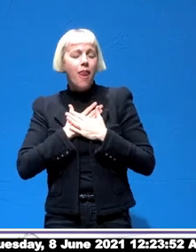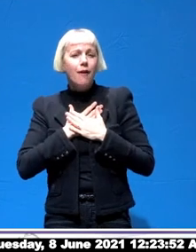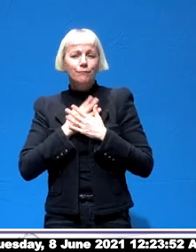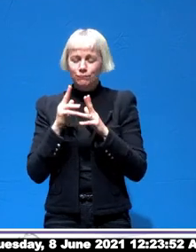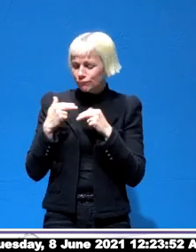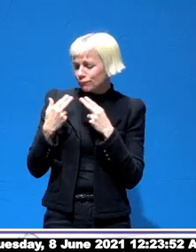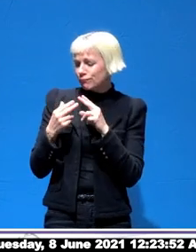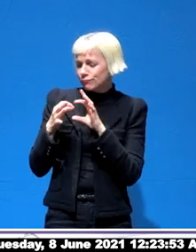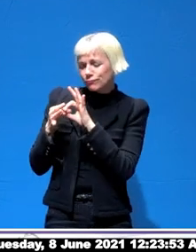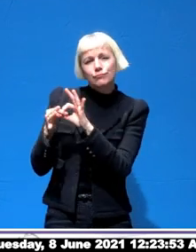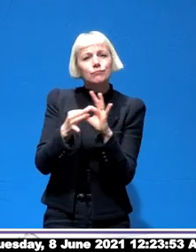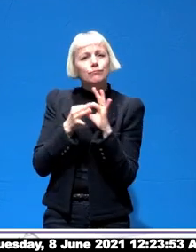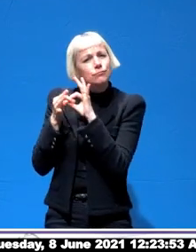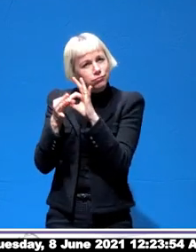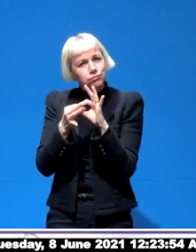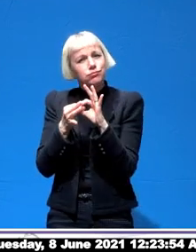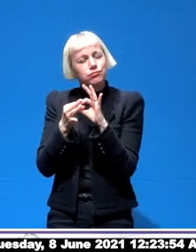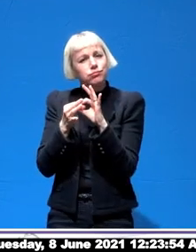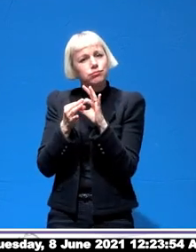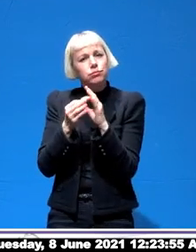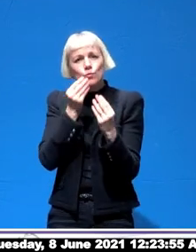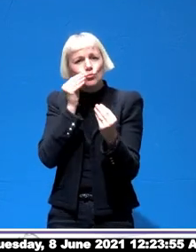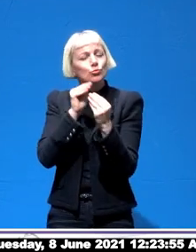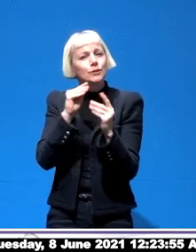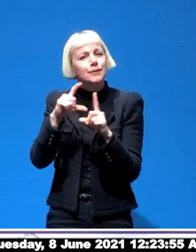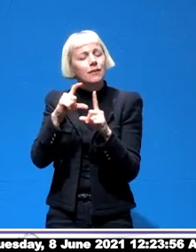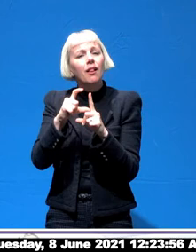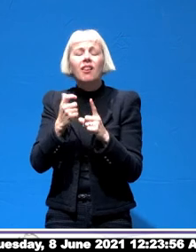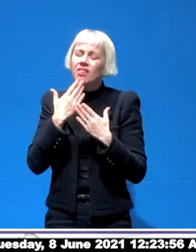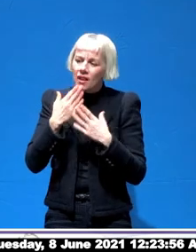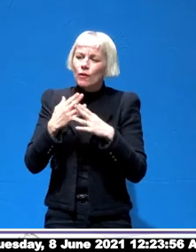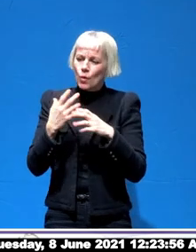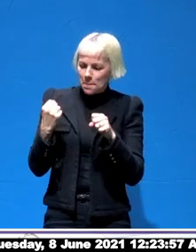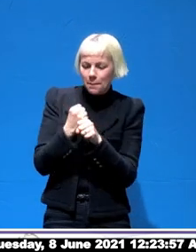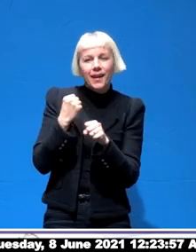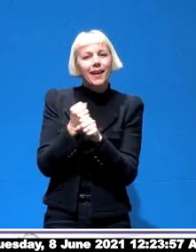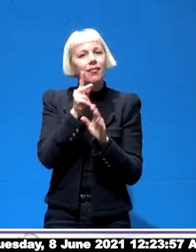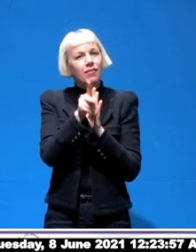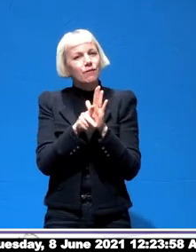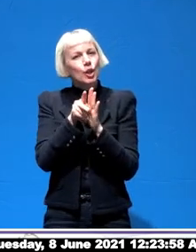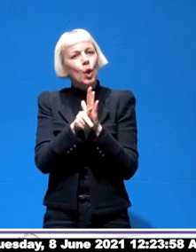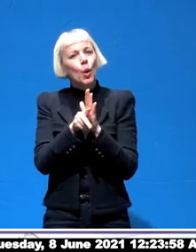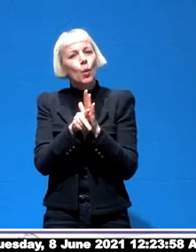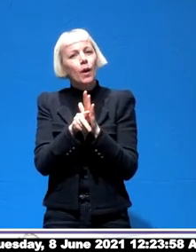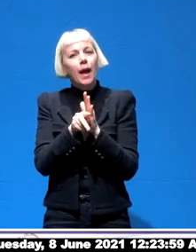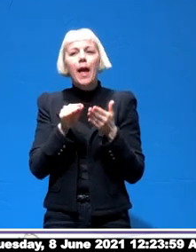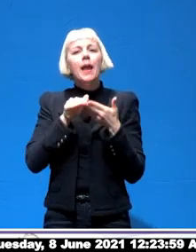for Daniel and we are grateful for you being prepared to do that for the Commission and for people who are following our work.